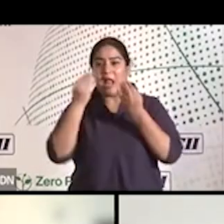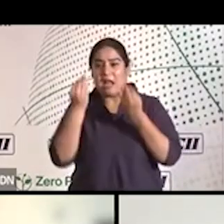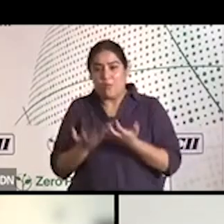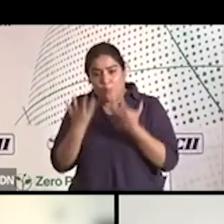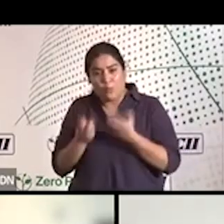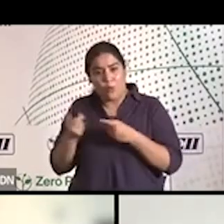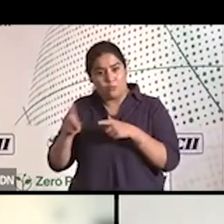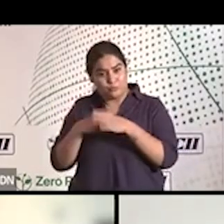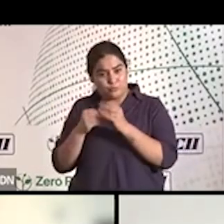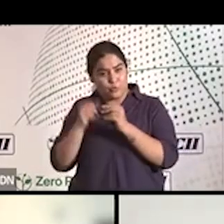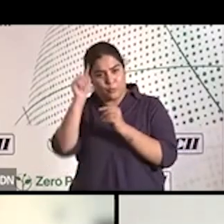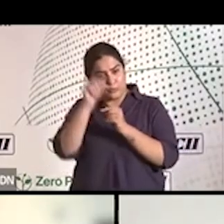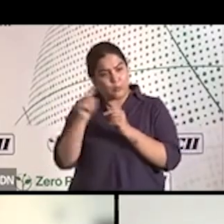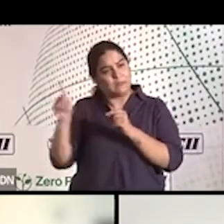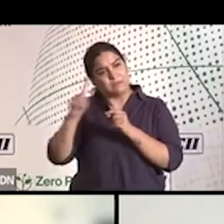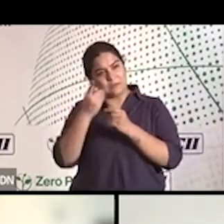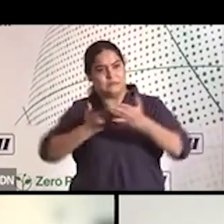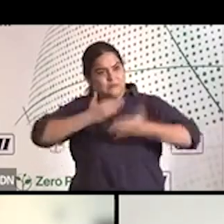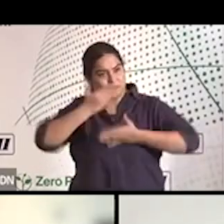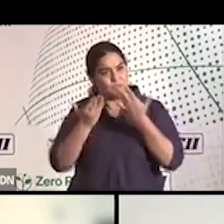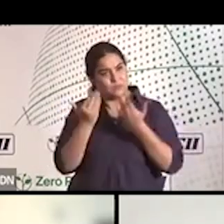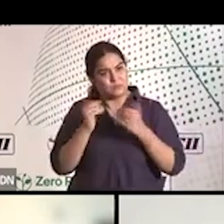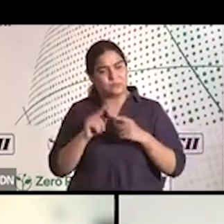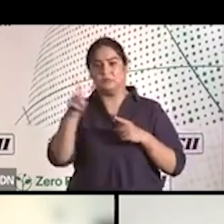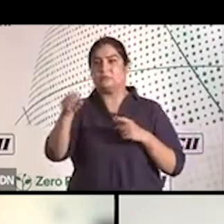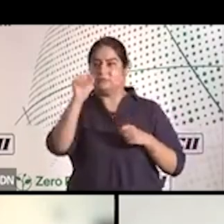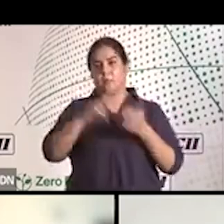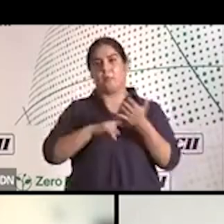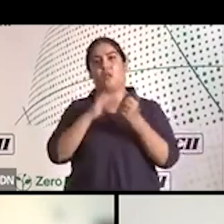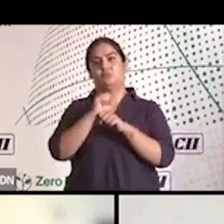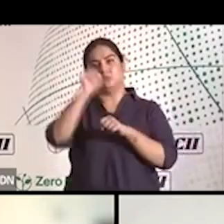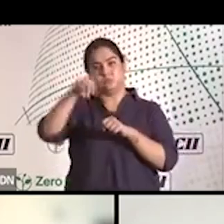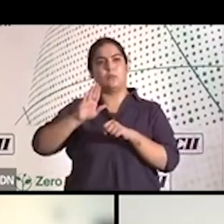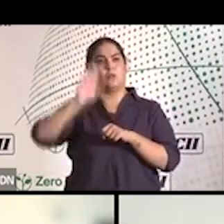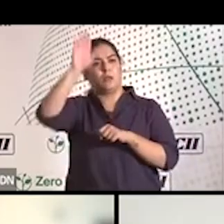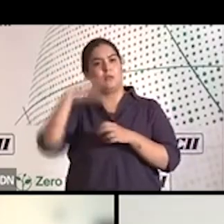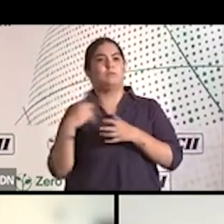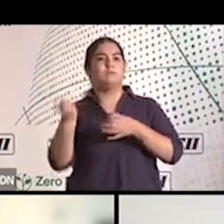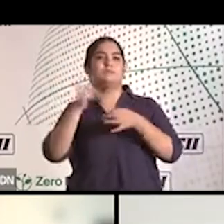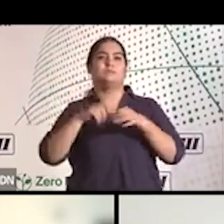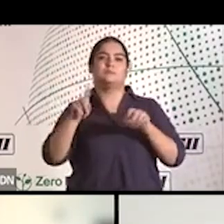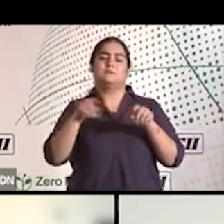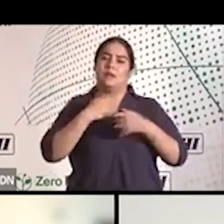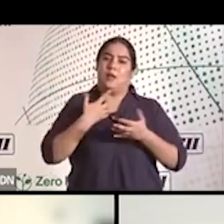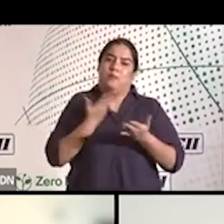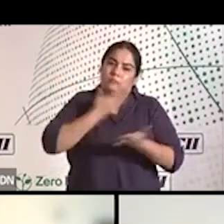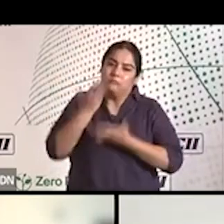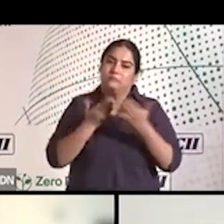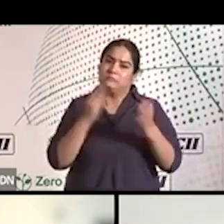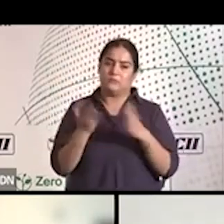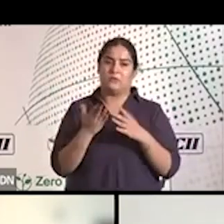So many of the organizations came out like that. We are we are so proud to partner youth for Job.